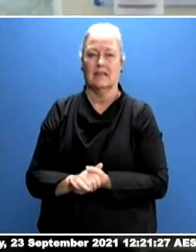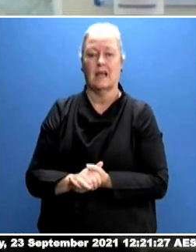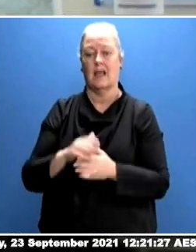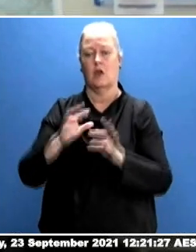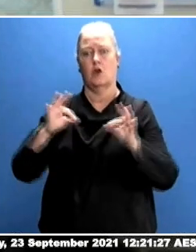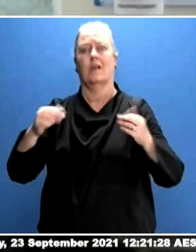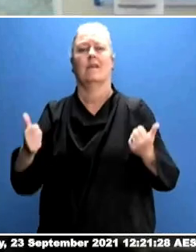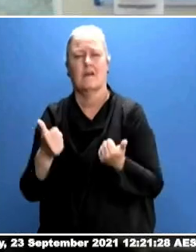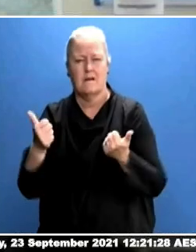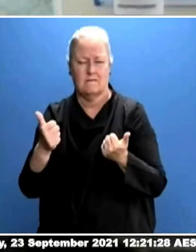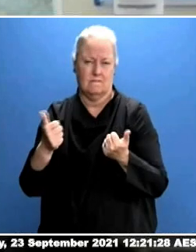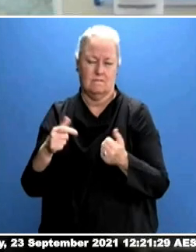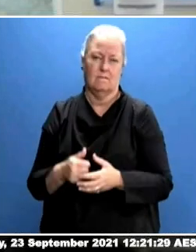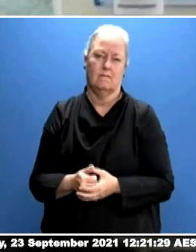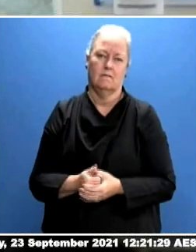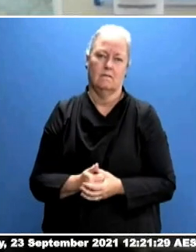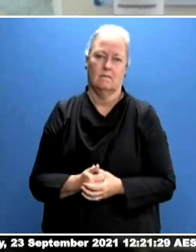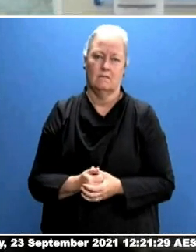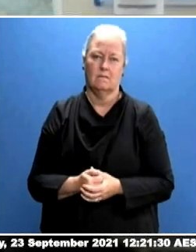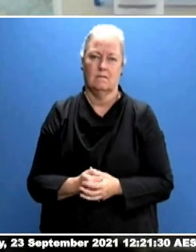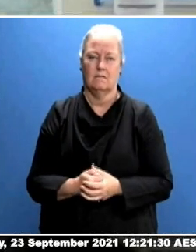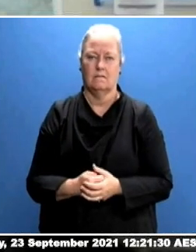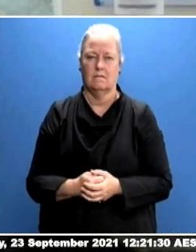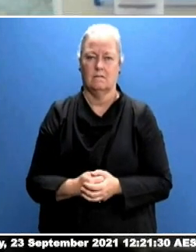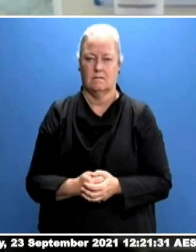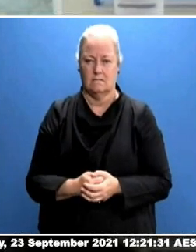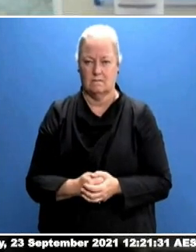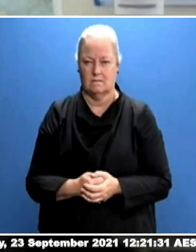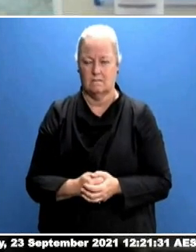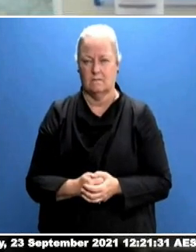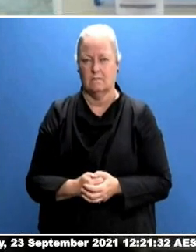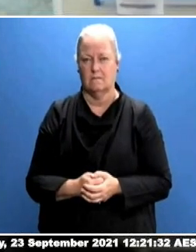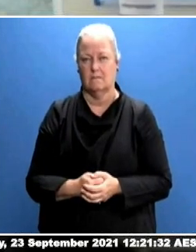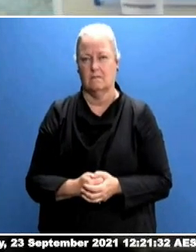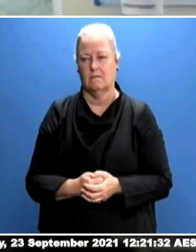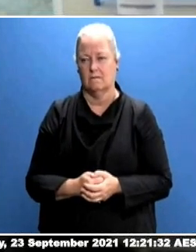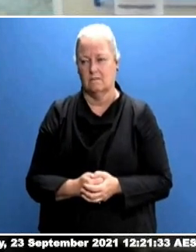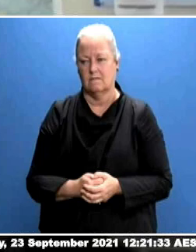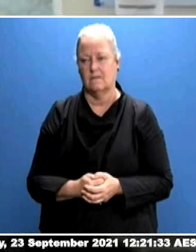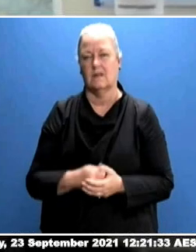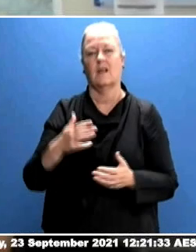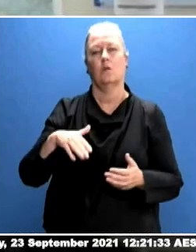An example is not wanting a Secure Care facility to be used for the too-hard